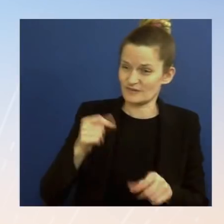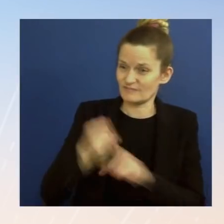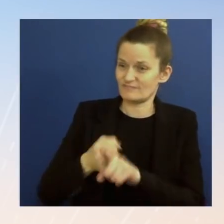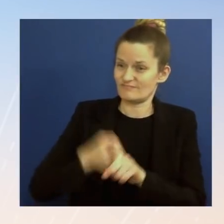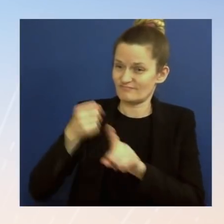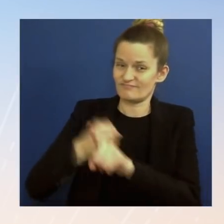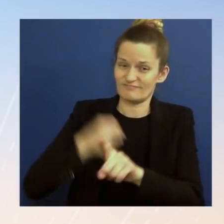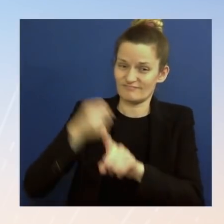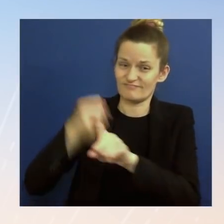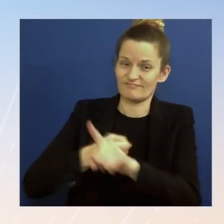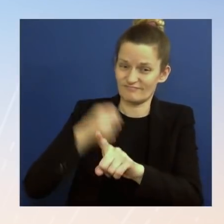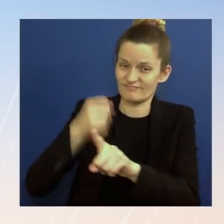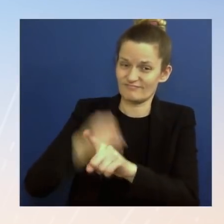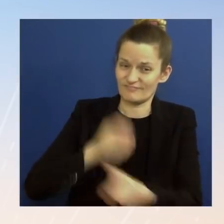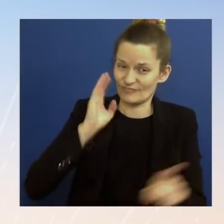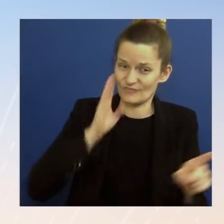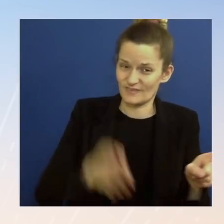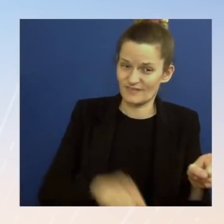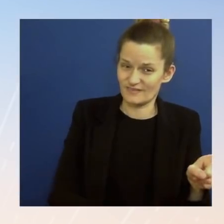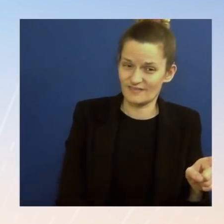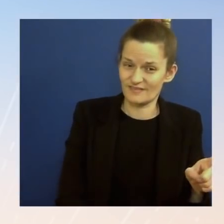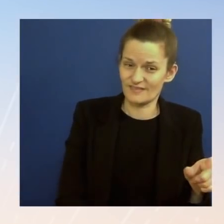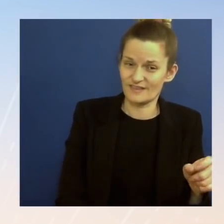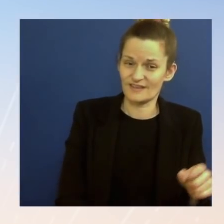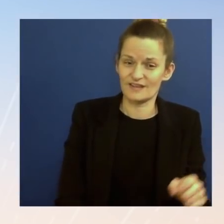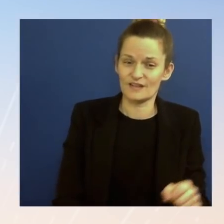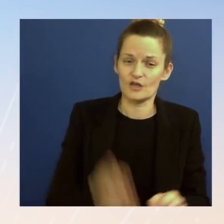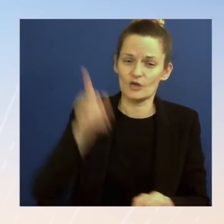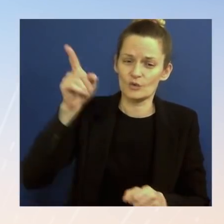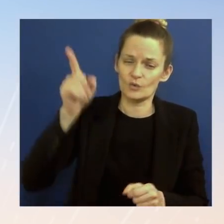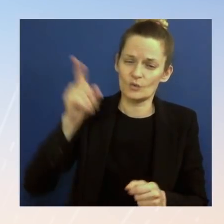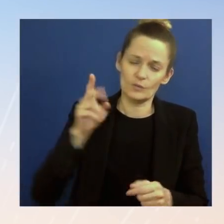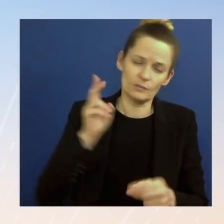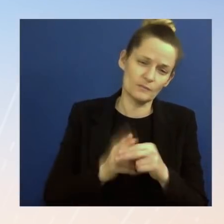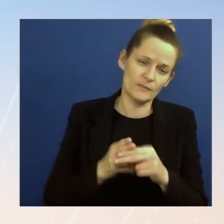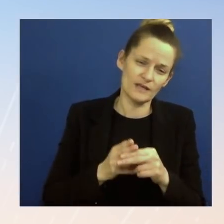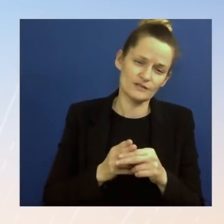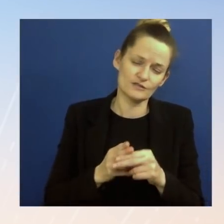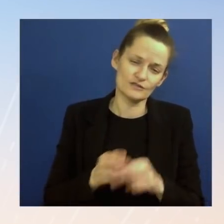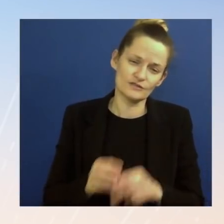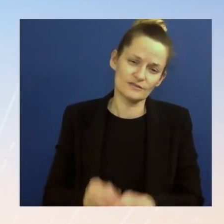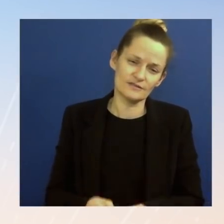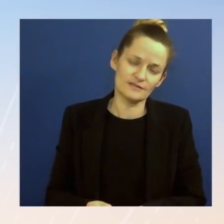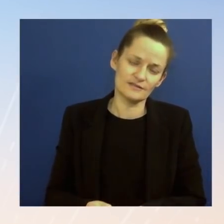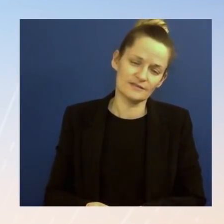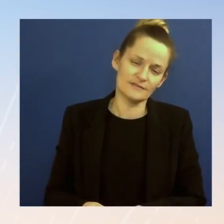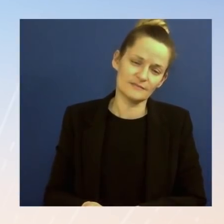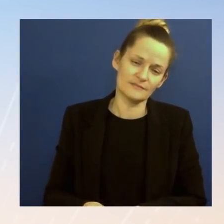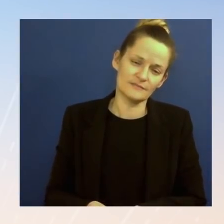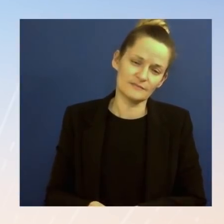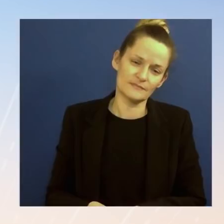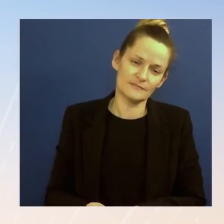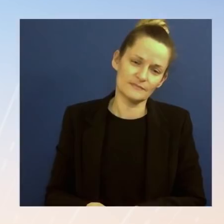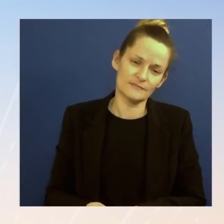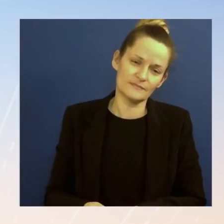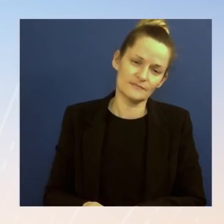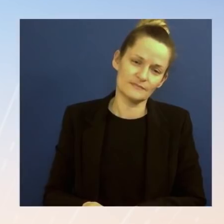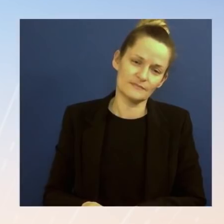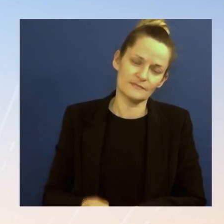that there has been no action on the part of Putin to stop the onslaught; you haven't seen any action. Ms. Psaki: Mm-hmm.